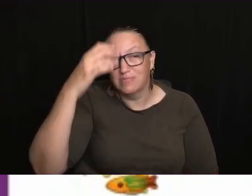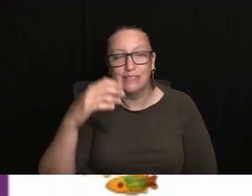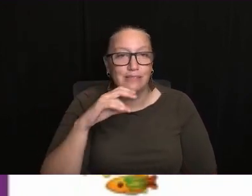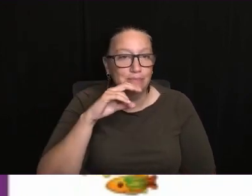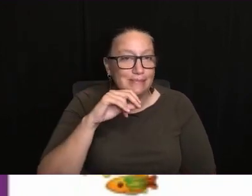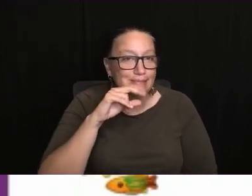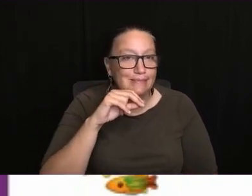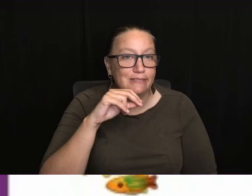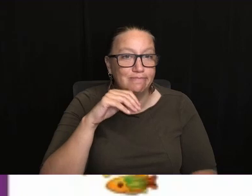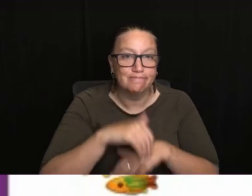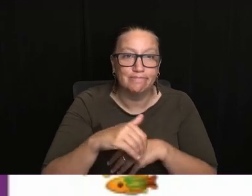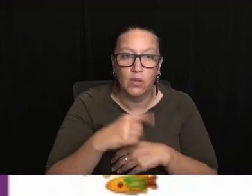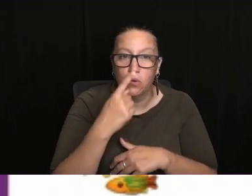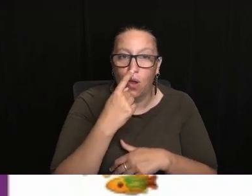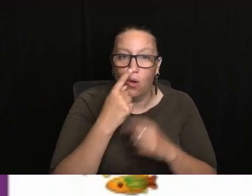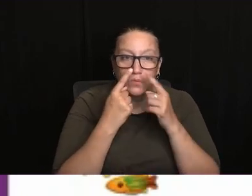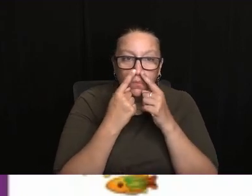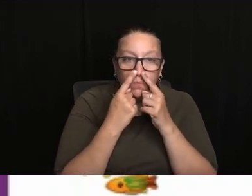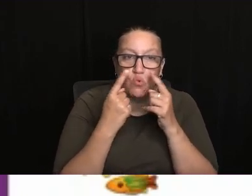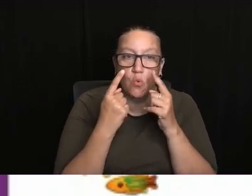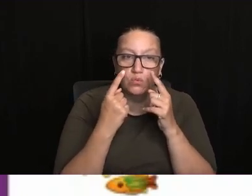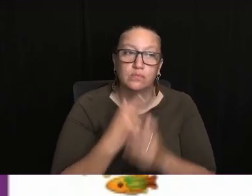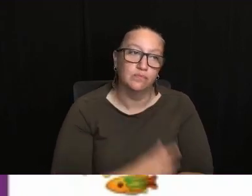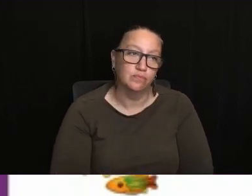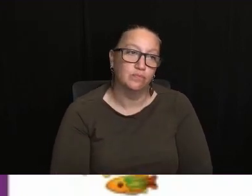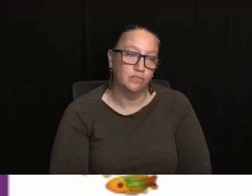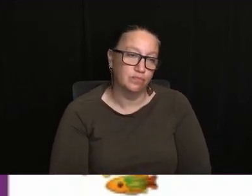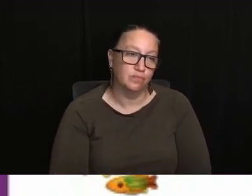was very broad, so there was just all this sort of stuff that they had she had noticed.